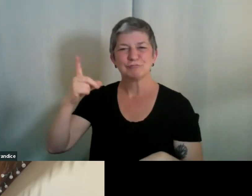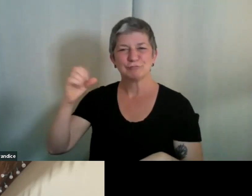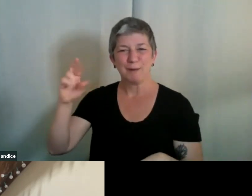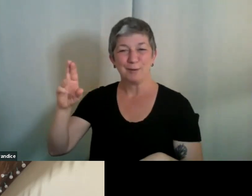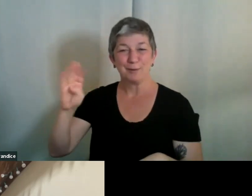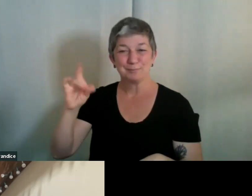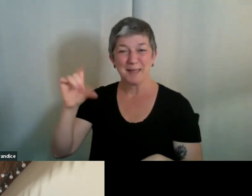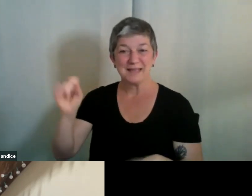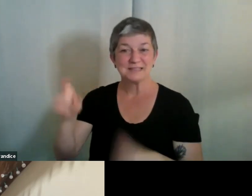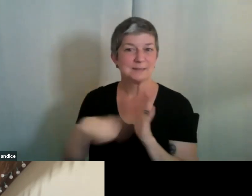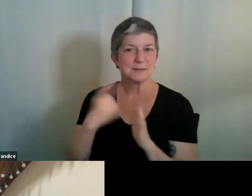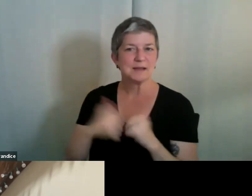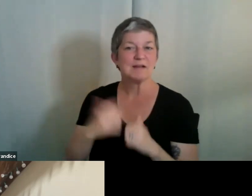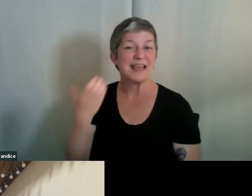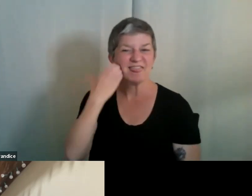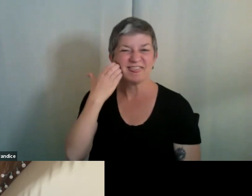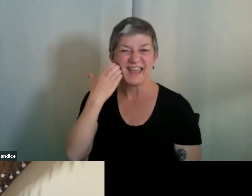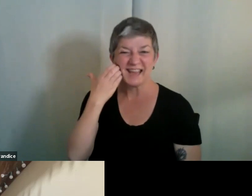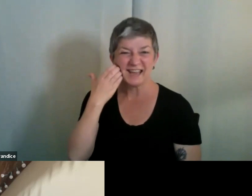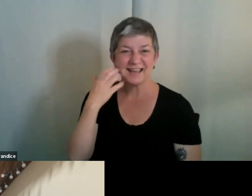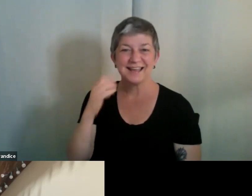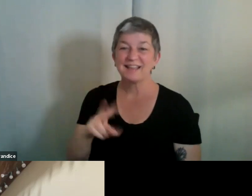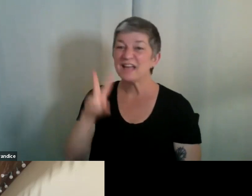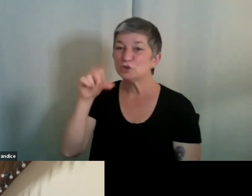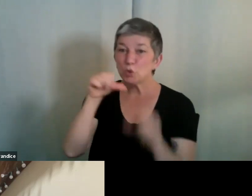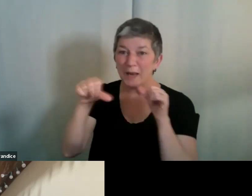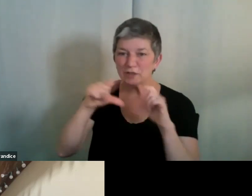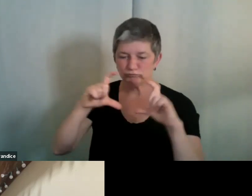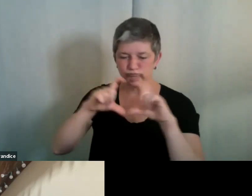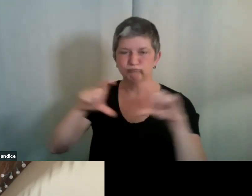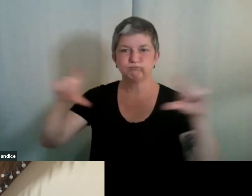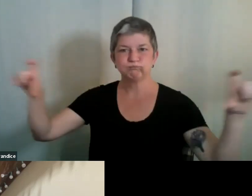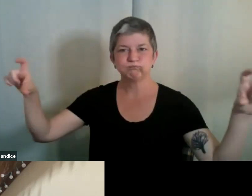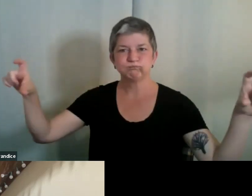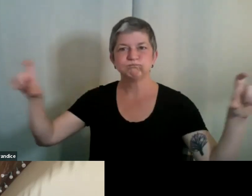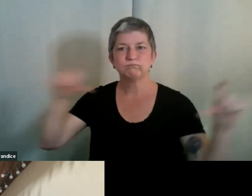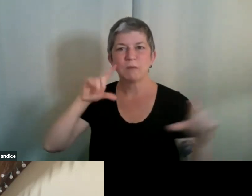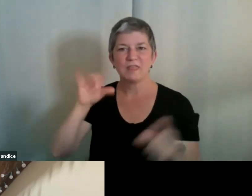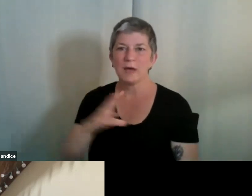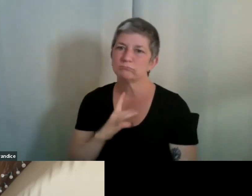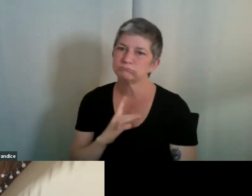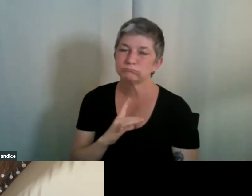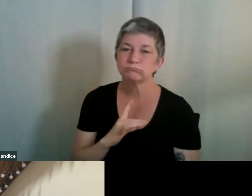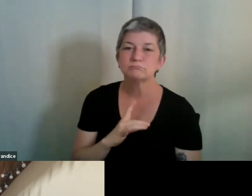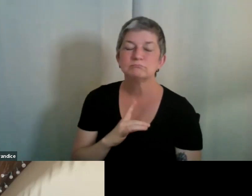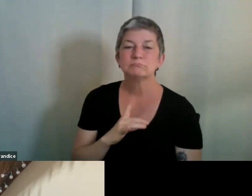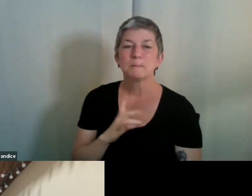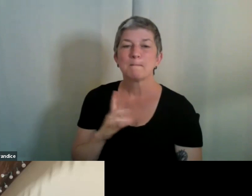really thick, like two inch size, the bands. And then also,